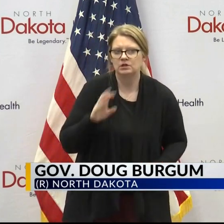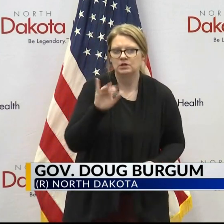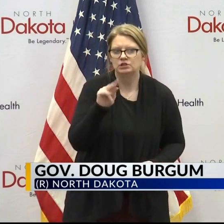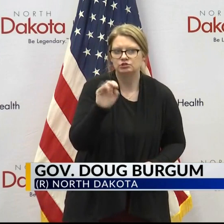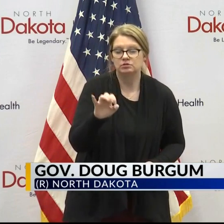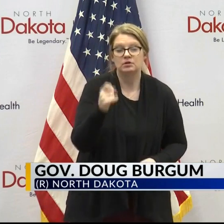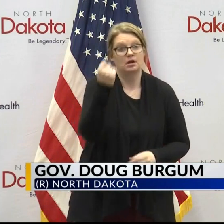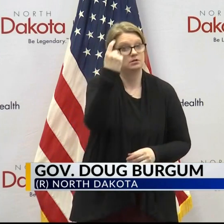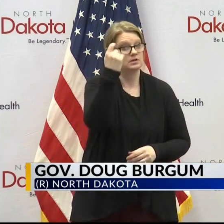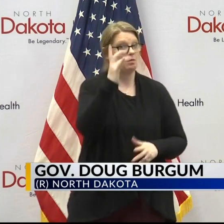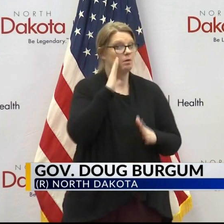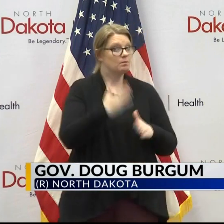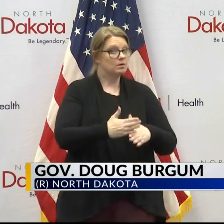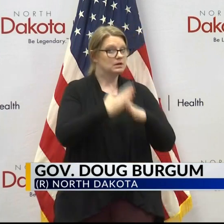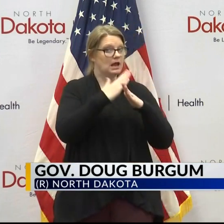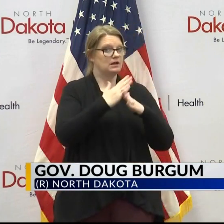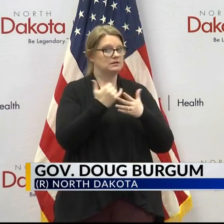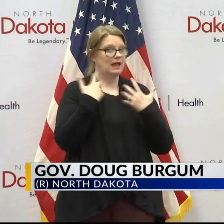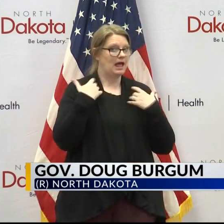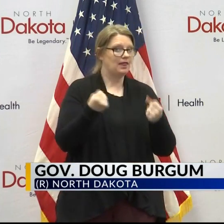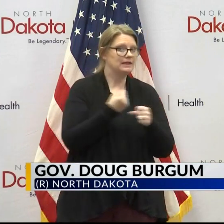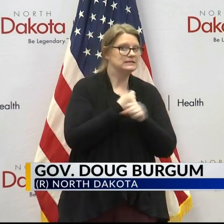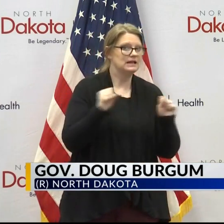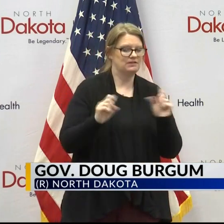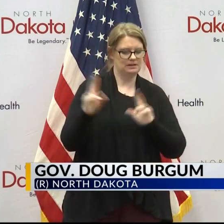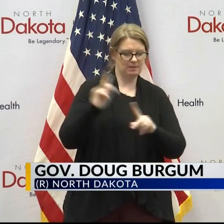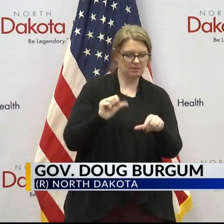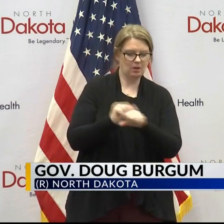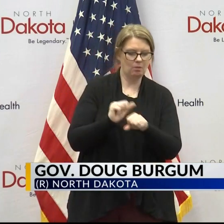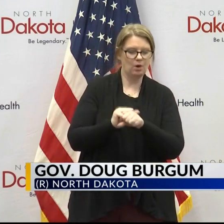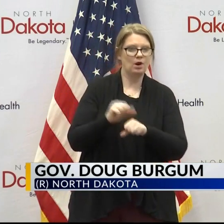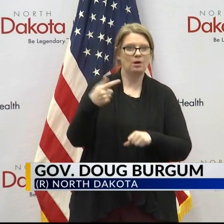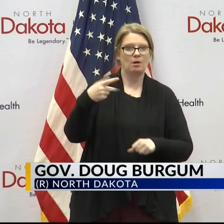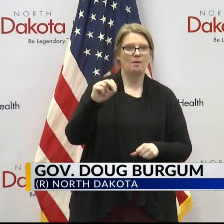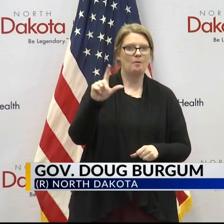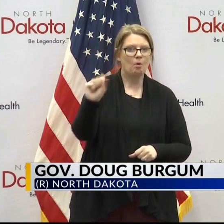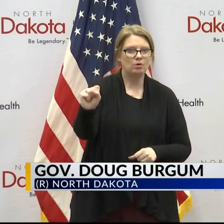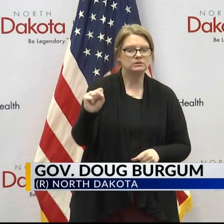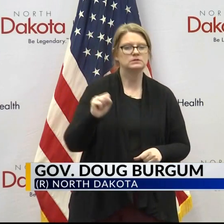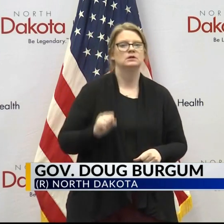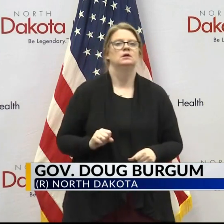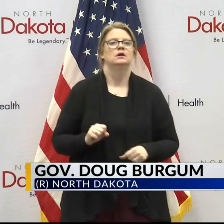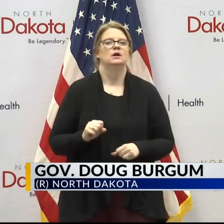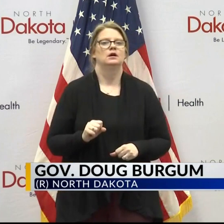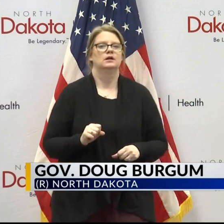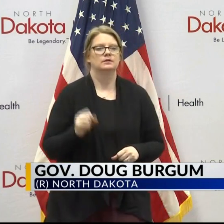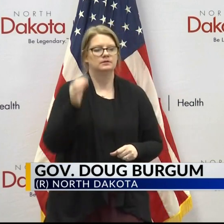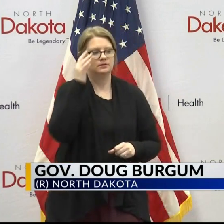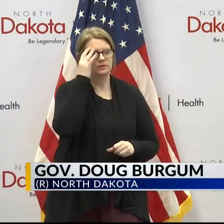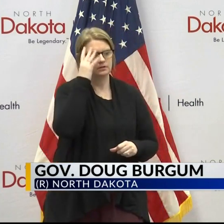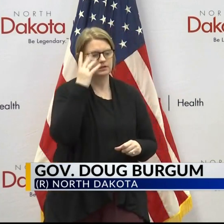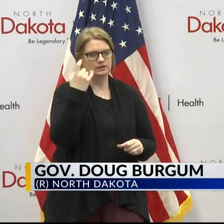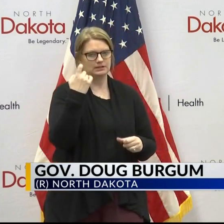SECRETARY OF STATE, ATTORNEY GENERAL AND WITH INPUT FROM THE NORTH DAKOTA ASSOCIATION OF COUNTIES, THE AUDITORS ASSOCIATION, YOU ARE ABOUT TO HEAR AN APPROACH THAT HAS BEEN AGREED TO THAT WILL ALLOW EVERY